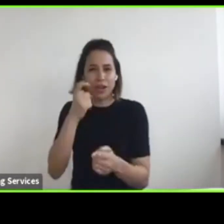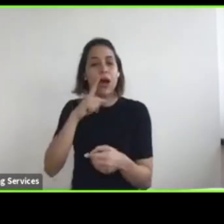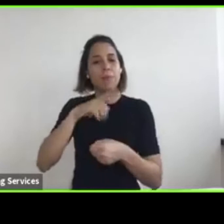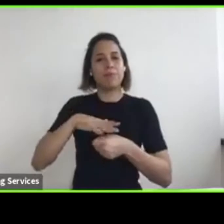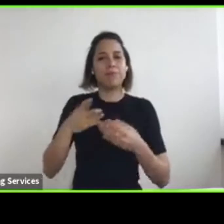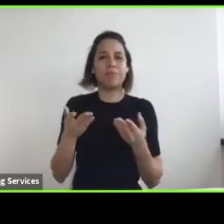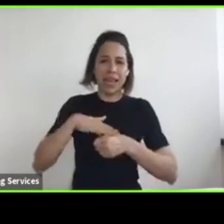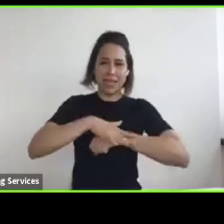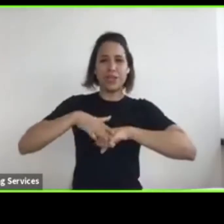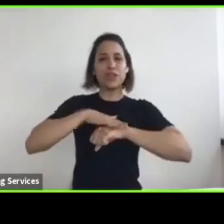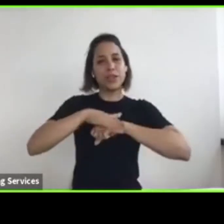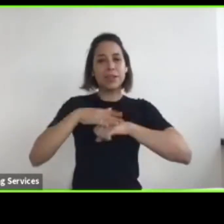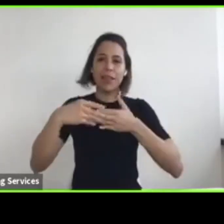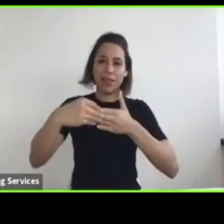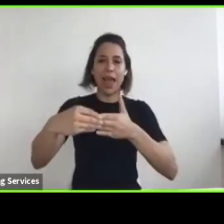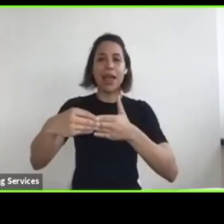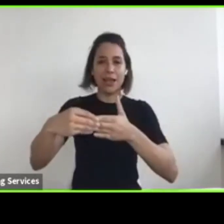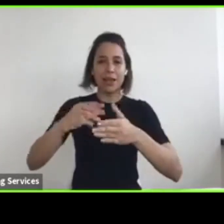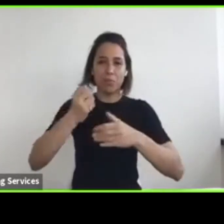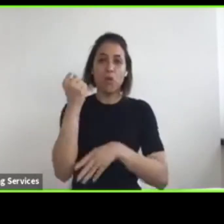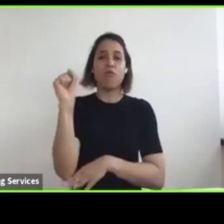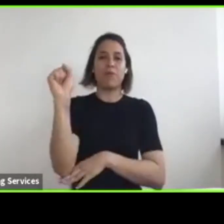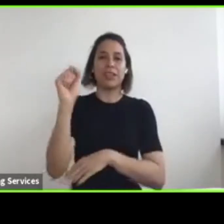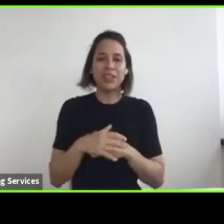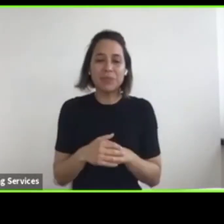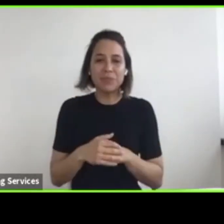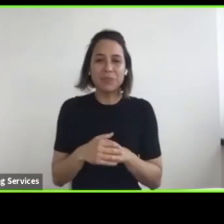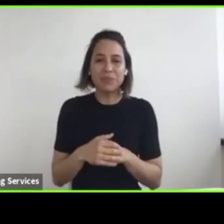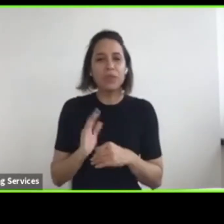GROUNDED IN OUR VALUE OF NOTHING WITHOUT US, AND BUILDING ON OUR MODEL OF SHARED